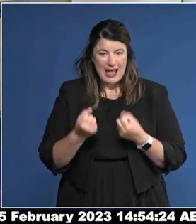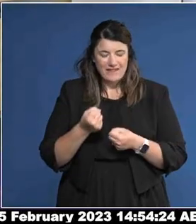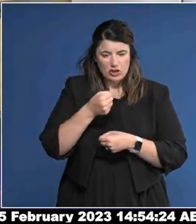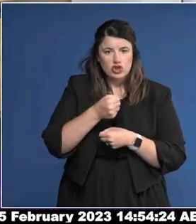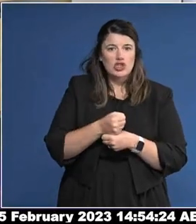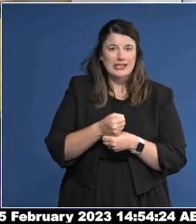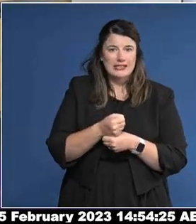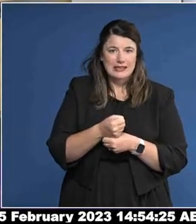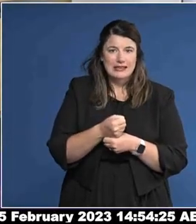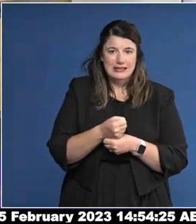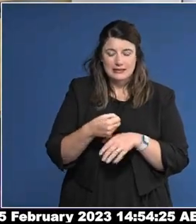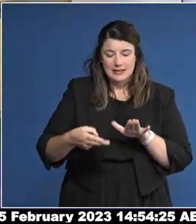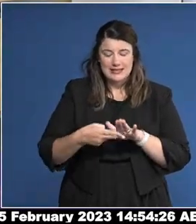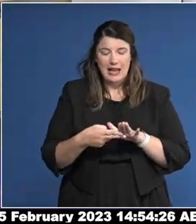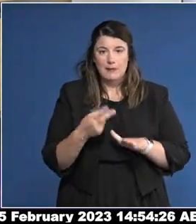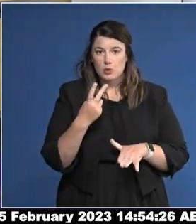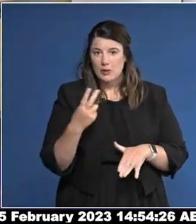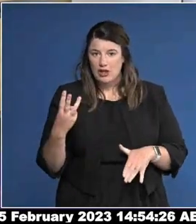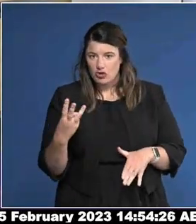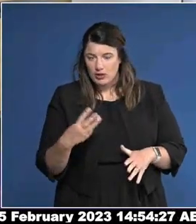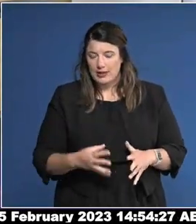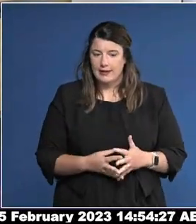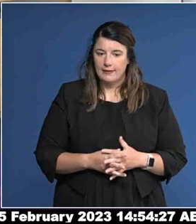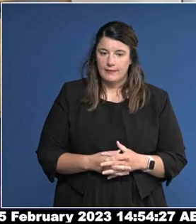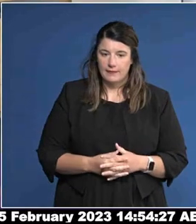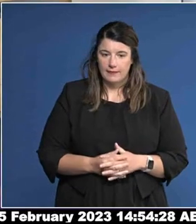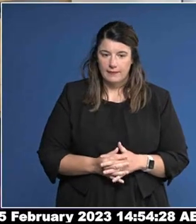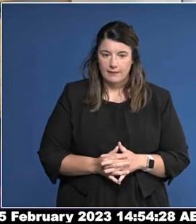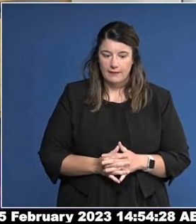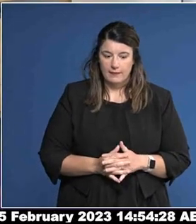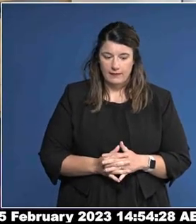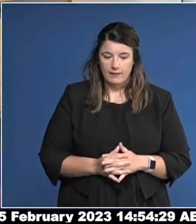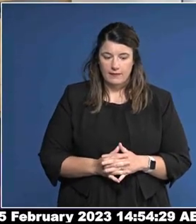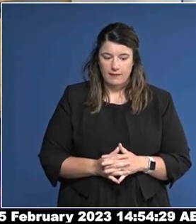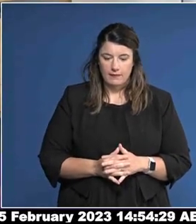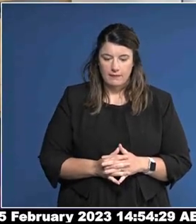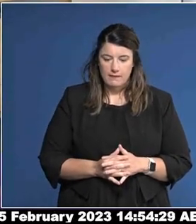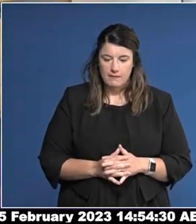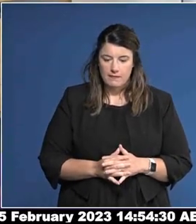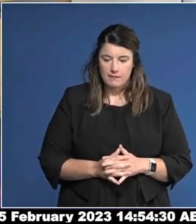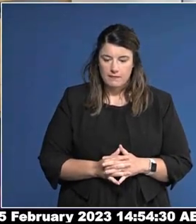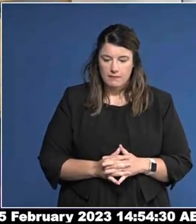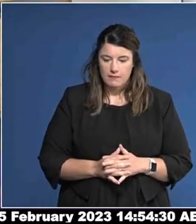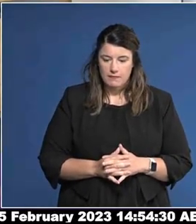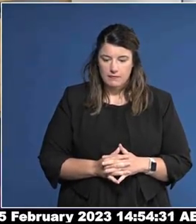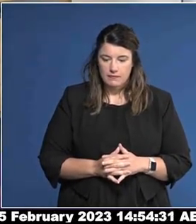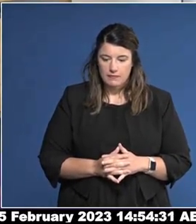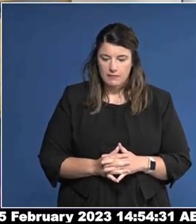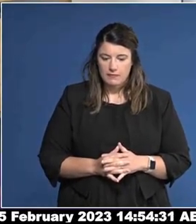Behind tab 23. Are you familiar with this document? Again, I'm mindful that you have only come to the role recently.